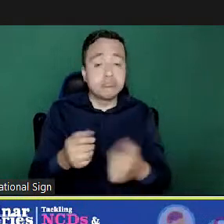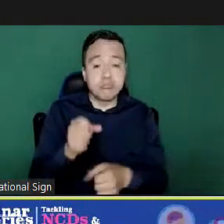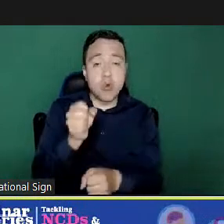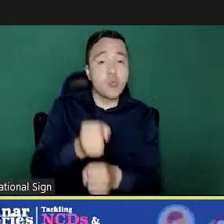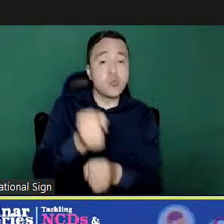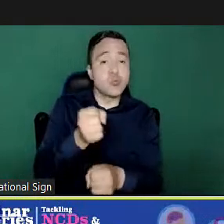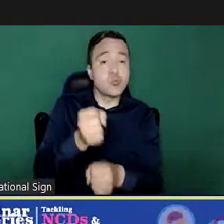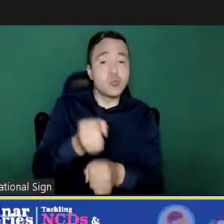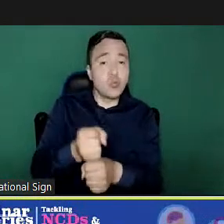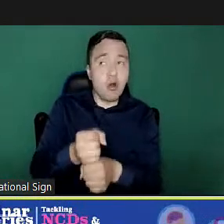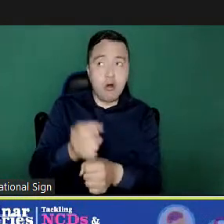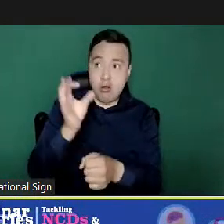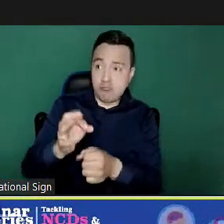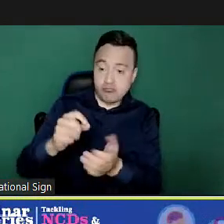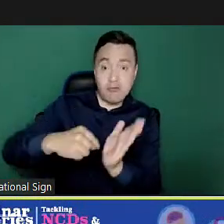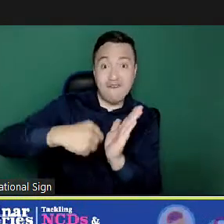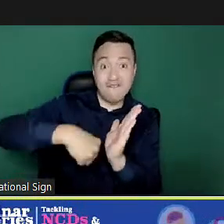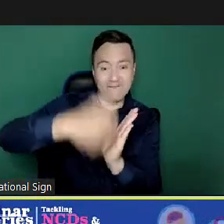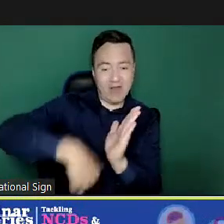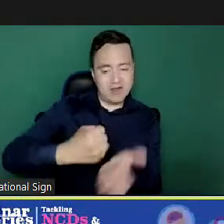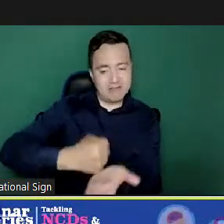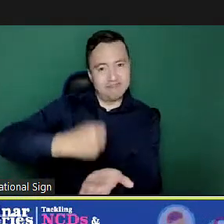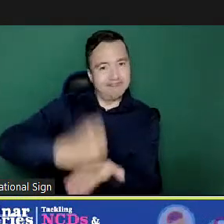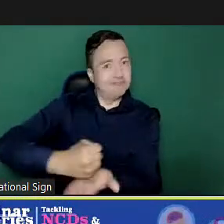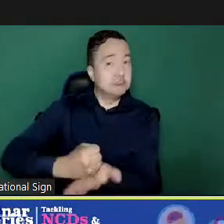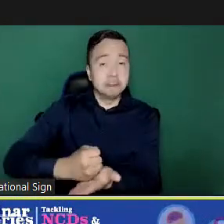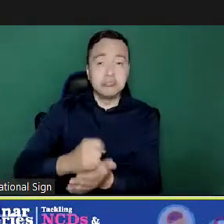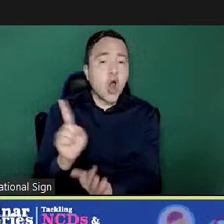were part of the focus of early pandemic spread in several